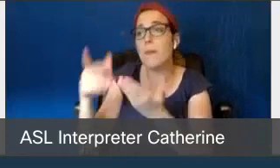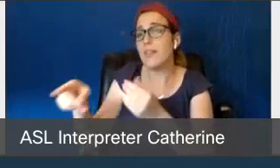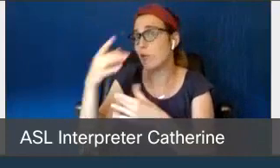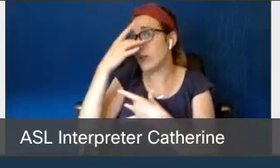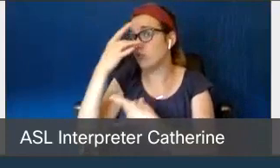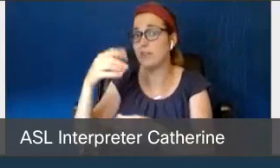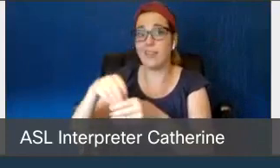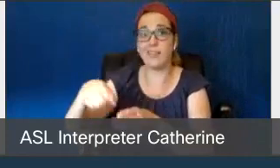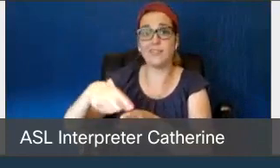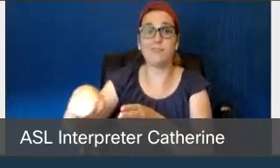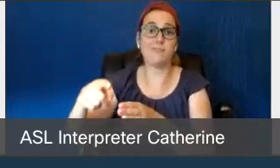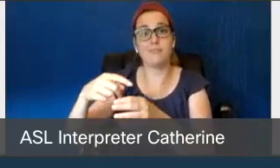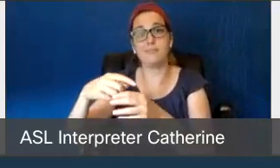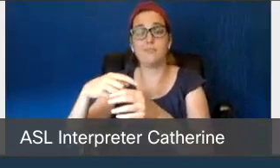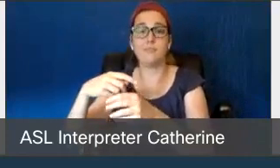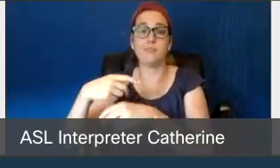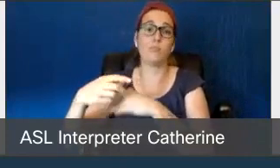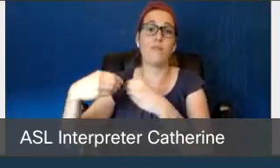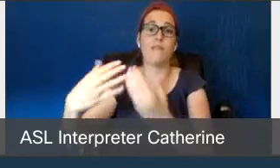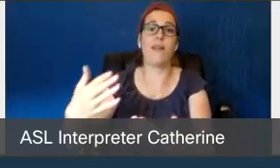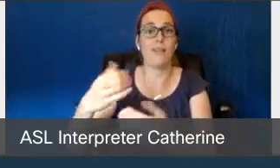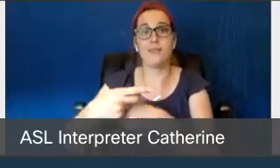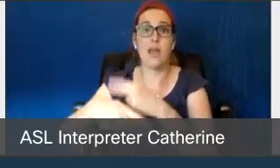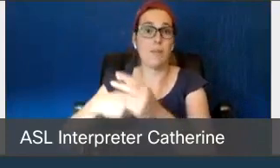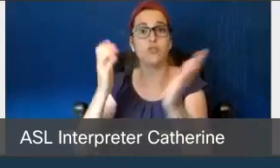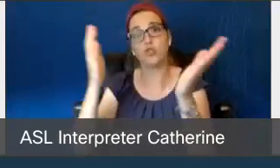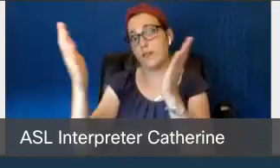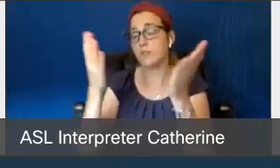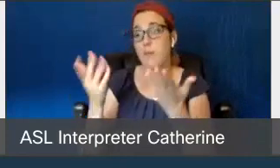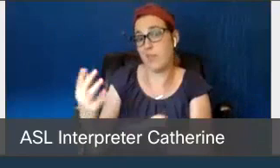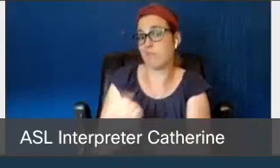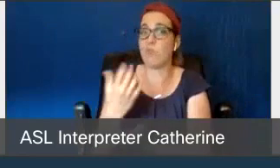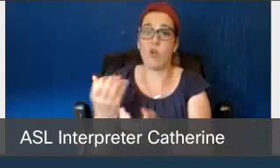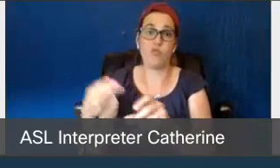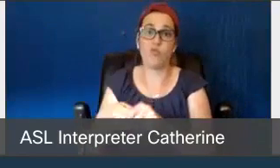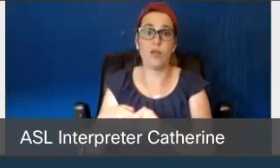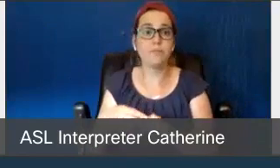and to make sure that you do that. I'll be remiss if I didn't say check the solicitations